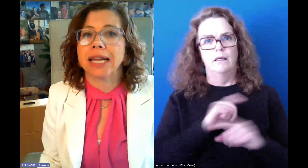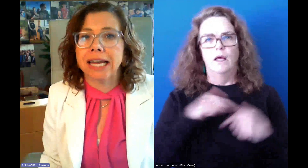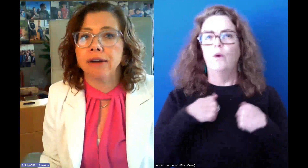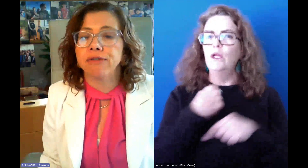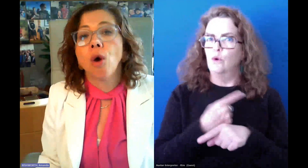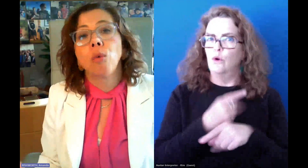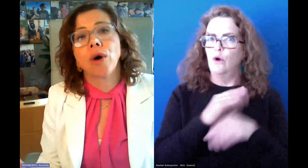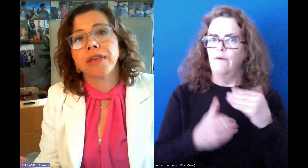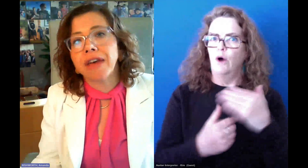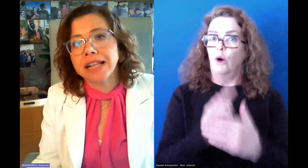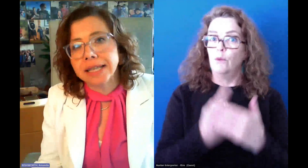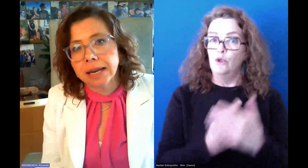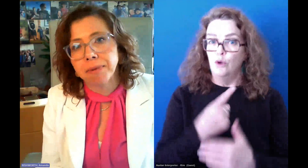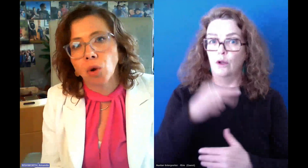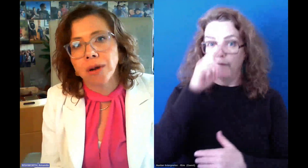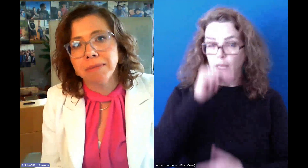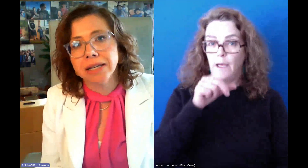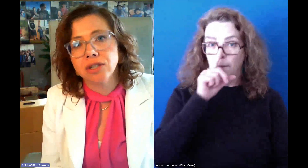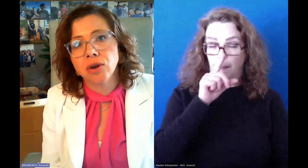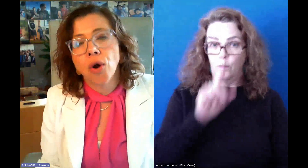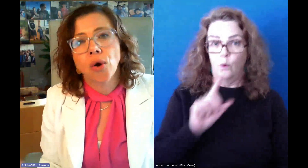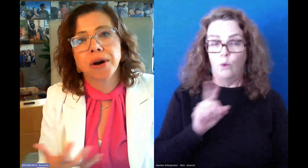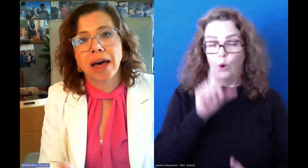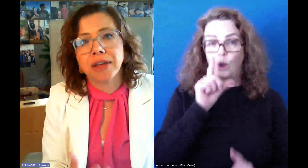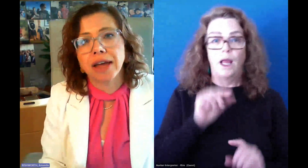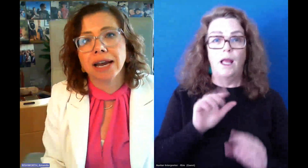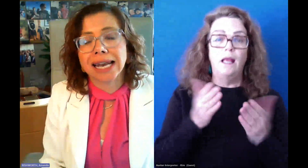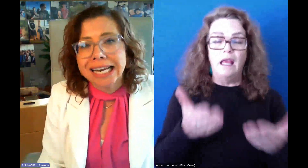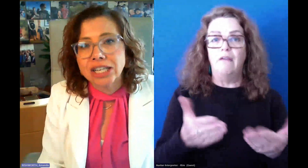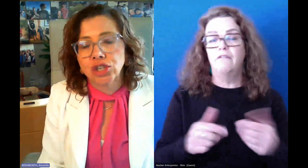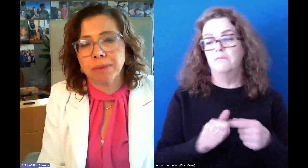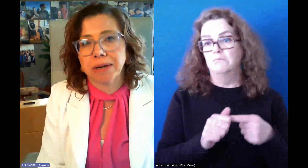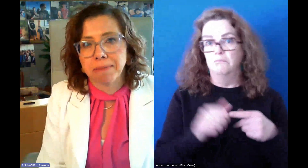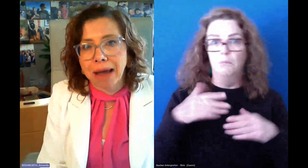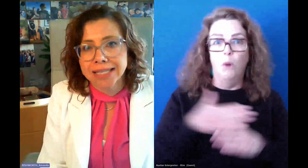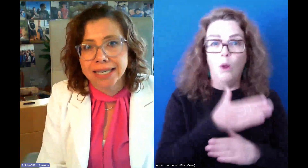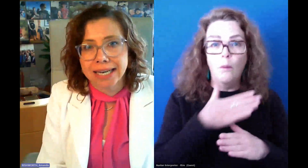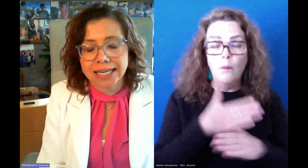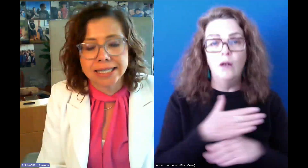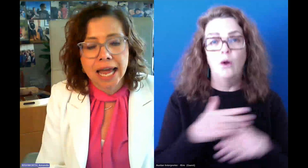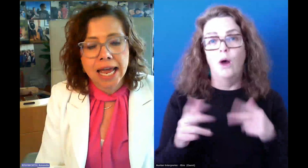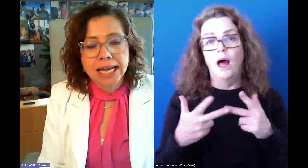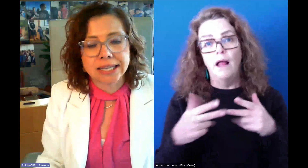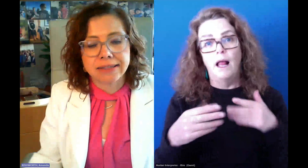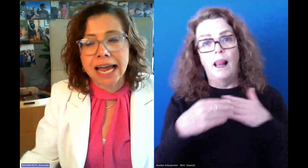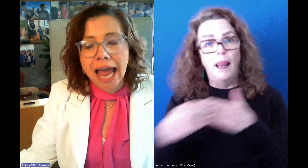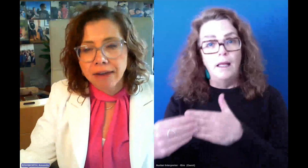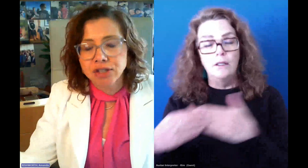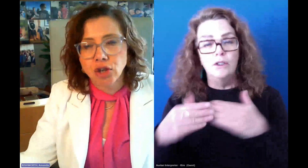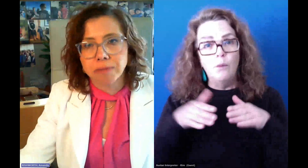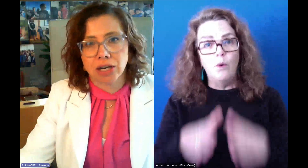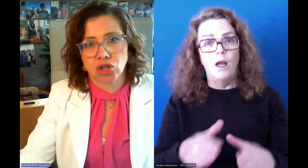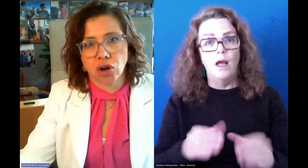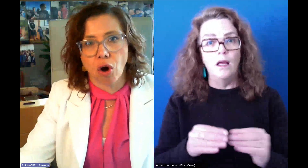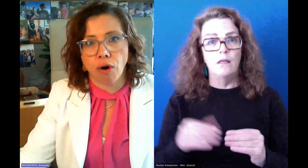can give whether that's in employment or in other leadership capacities is that they have so much to